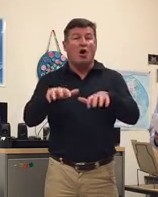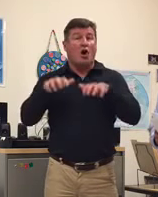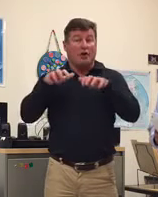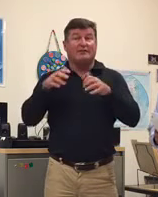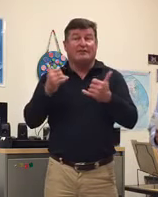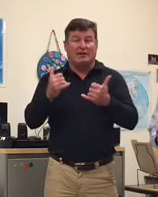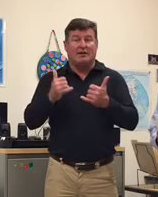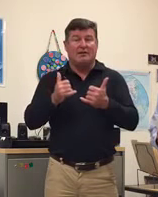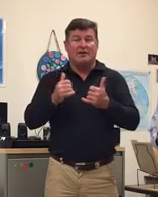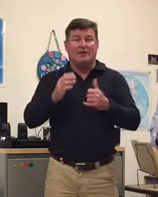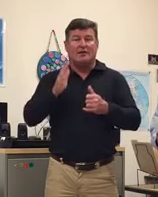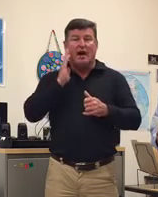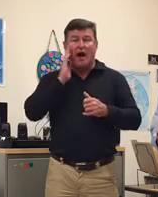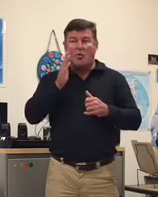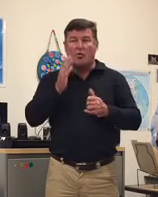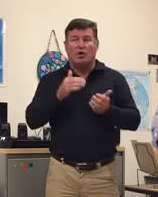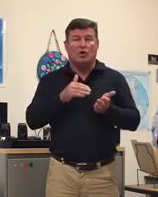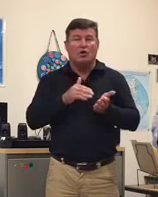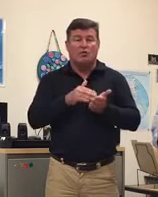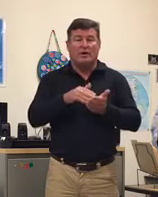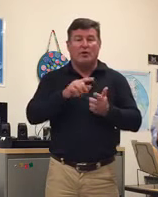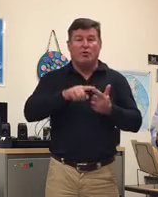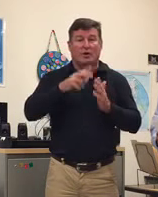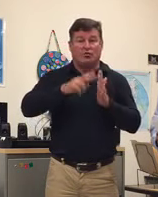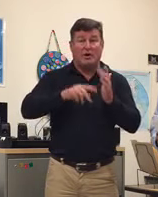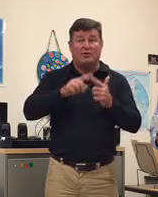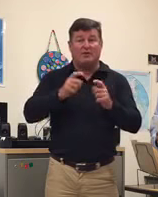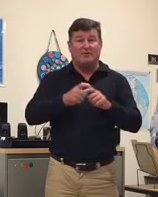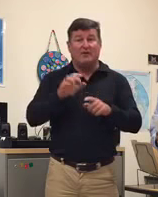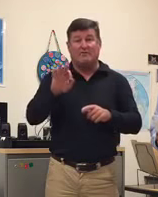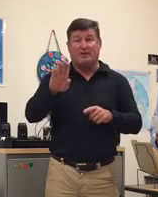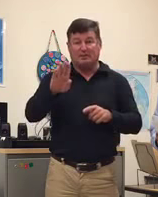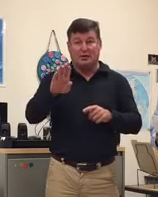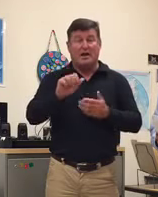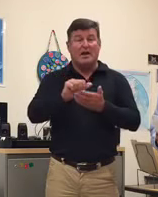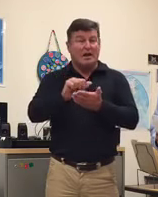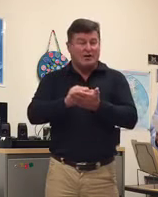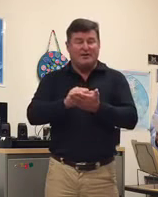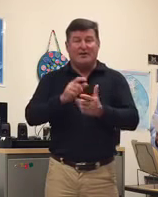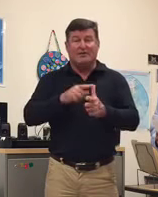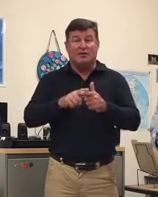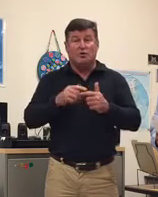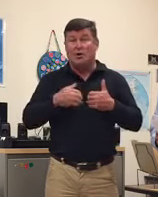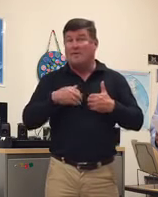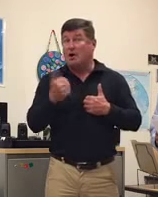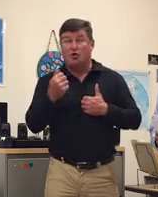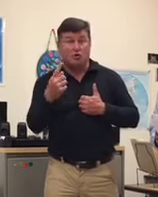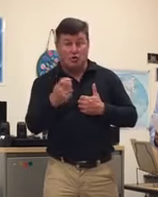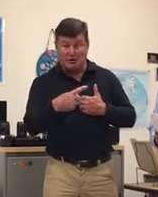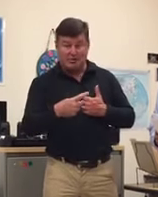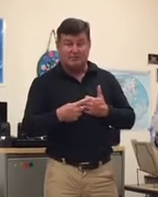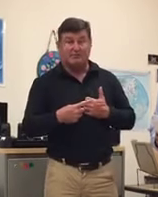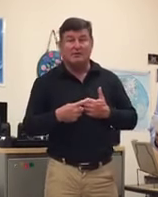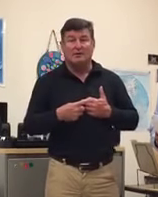from our audience now and I will repeat the question as soon as it's read to me from our Facebook account and if